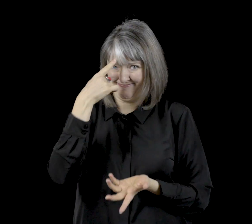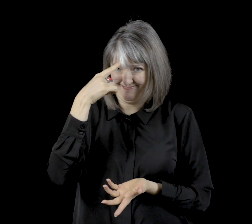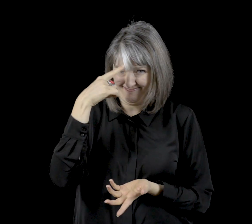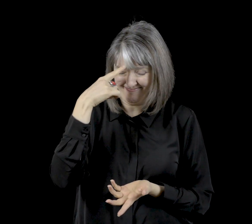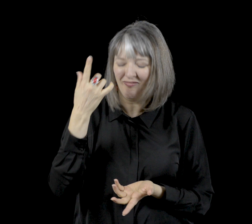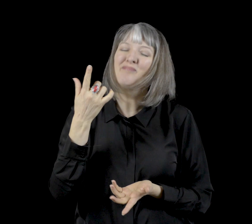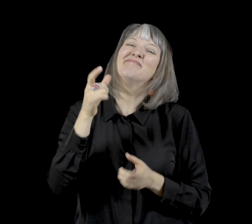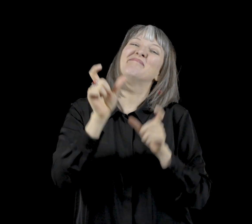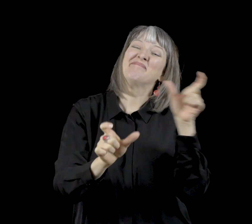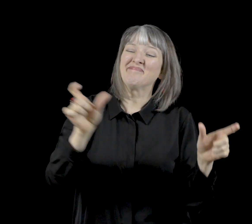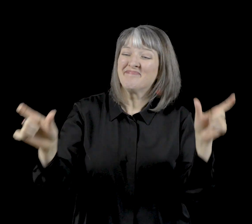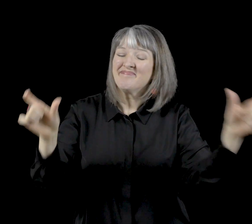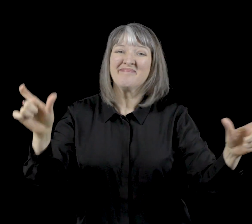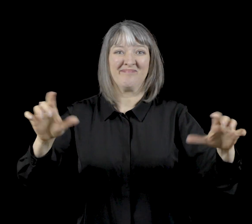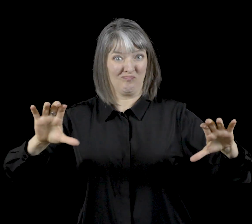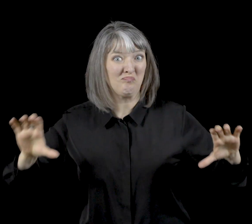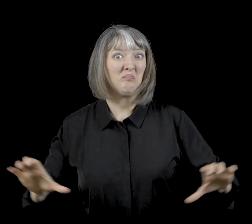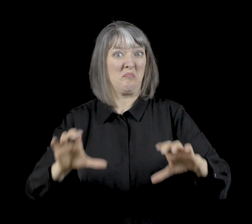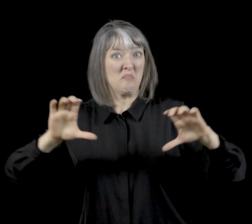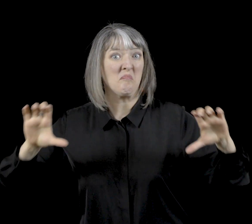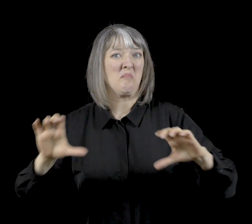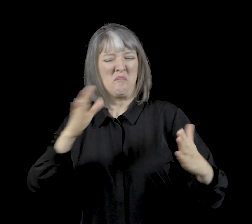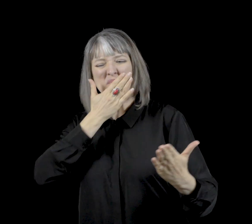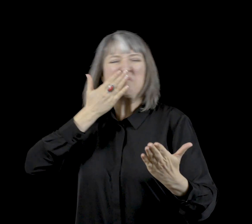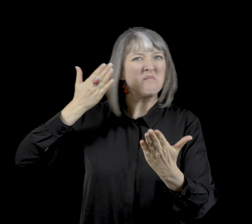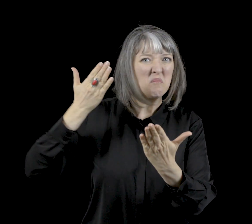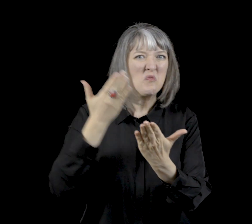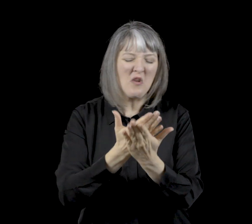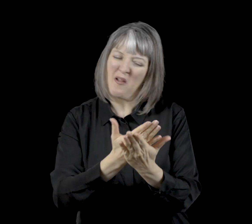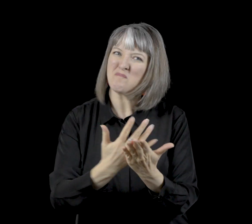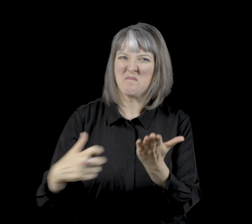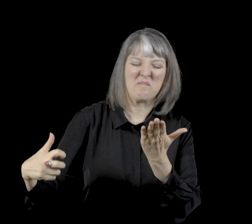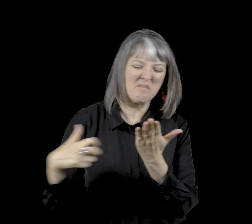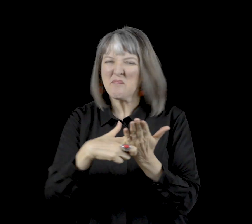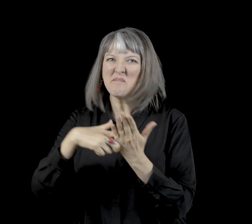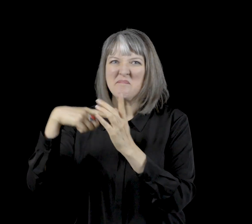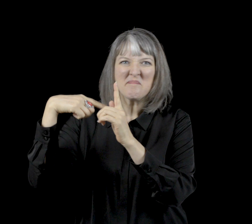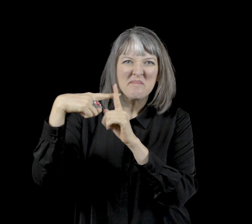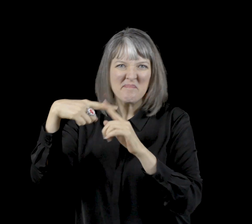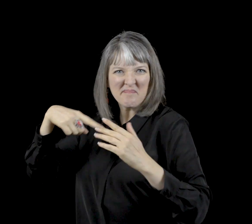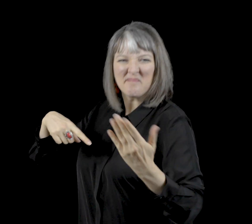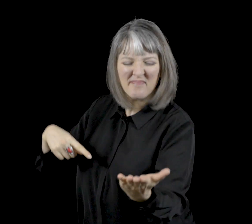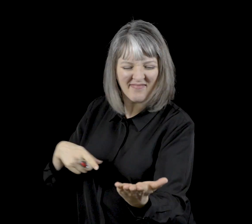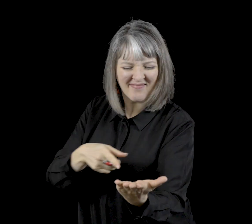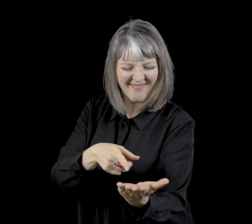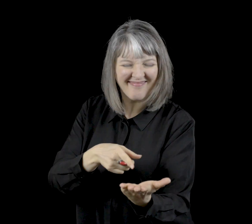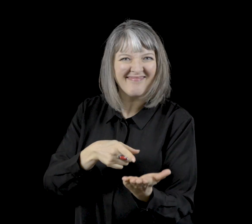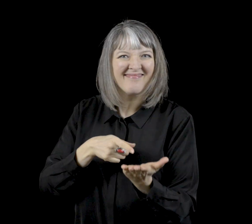FOR FOR PEOPLE DOING GOOD TICKET POSITIVE GIVEN